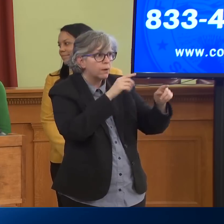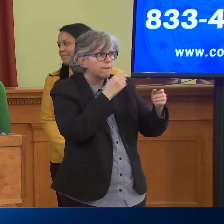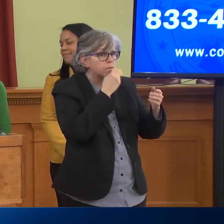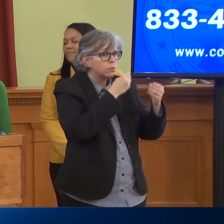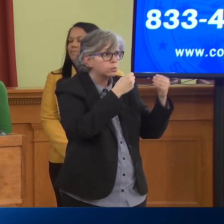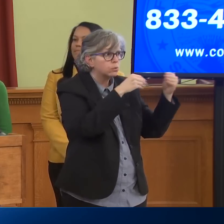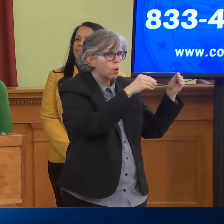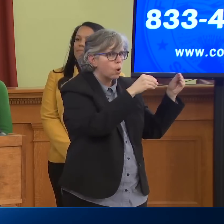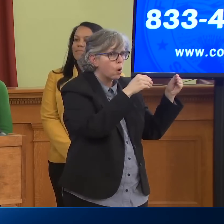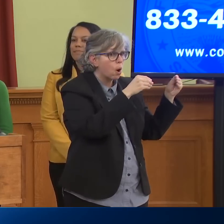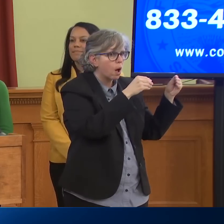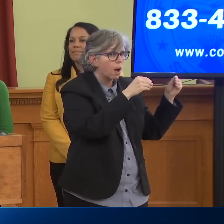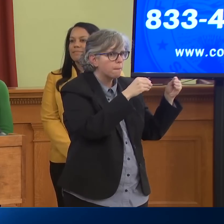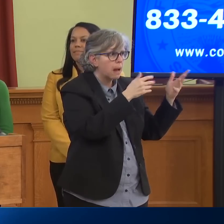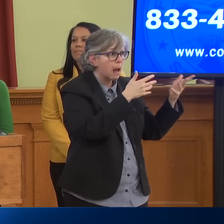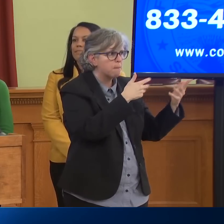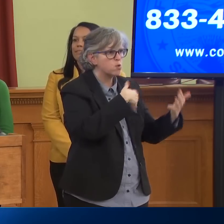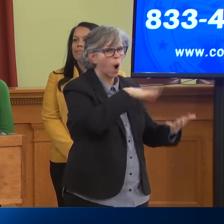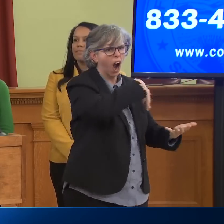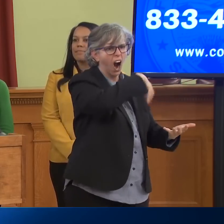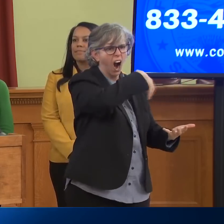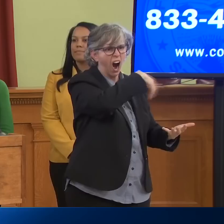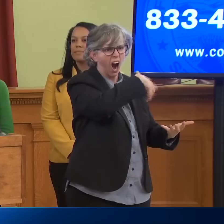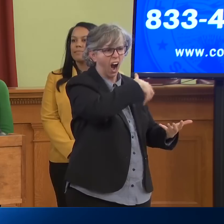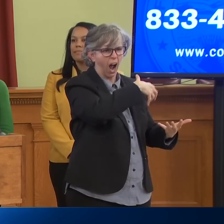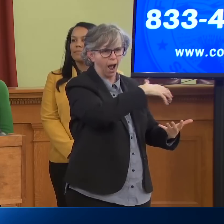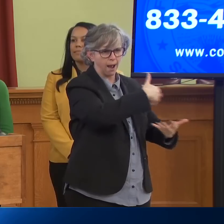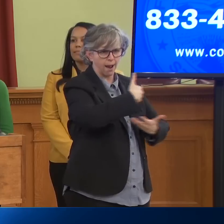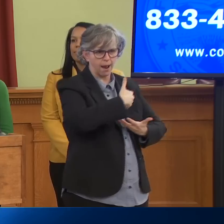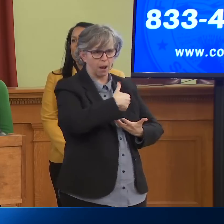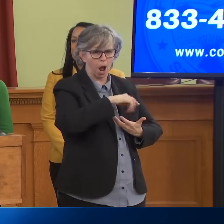BEEN HOARDING THINGS, AND IF YOU HAVE BEEN TO THE GROCERY